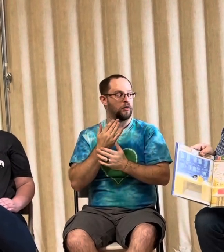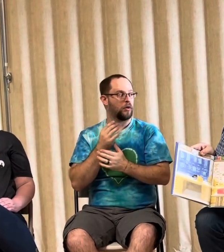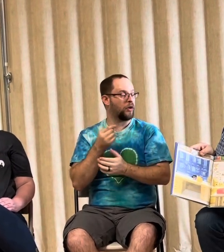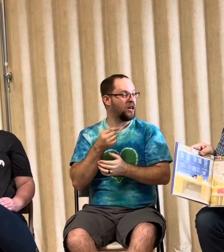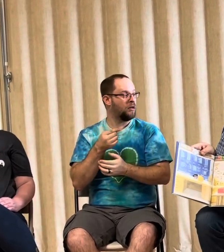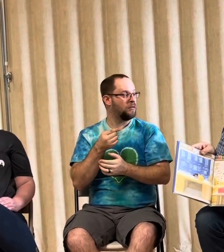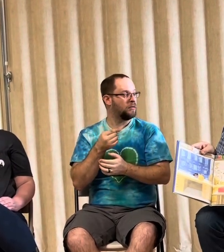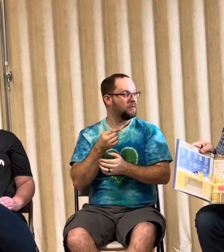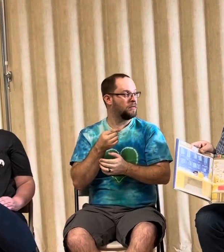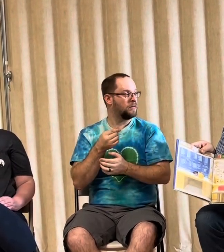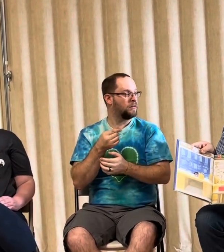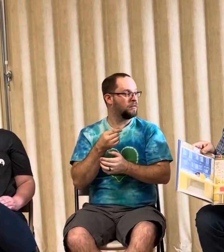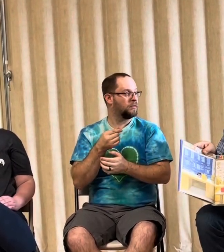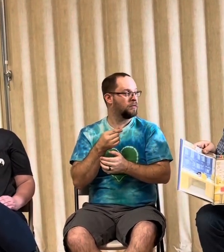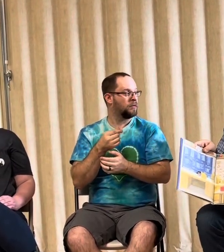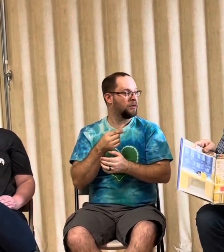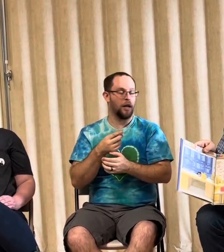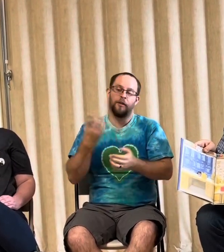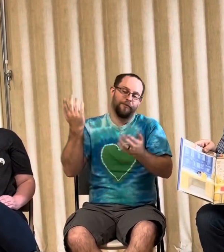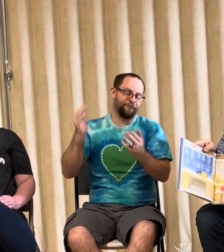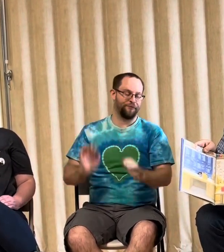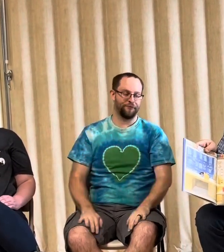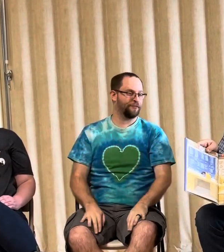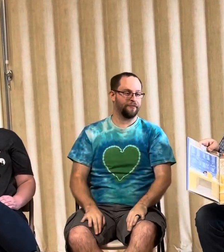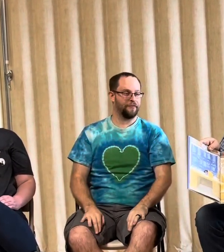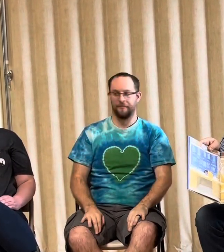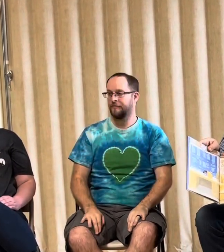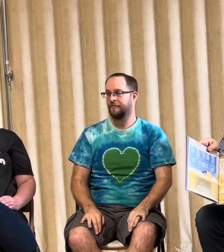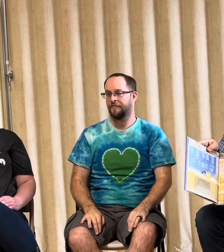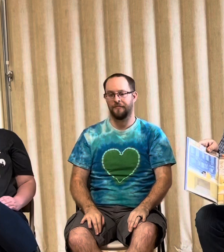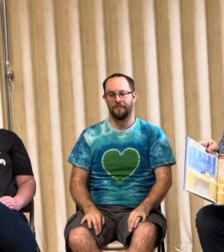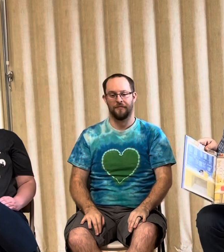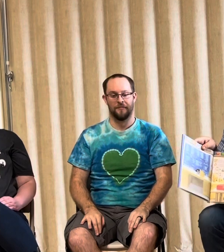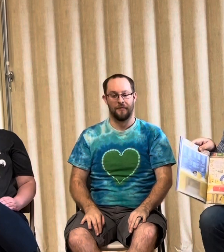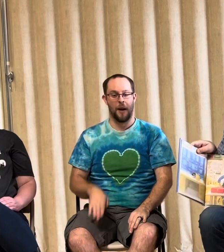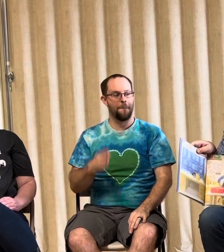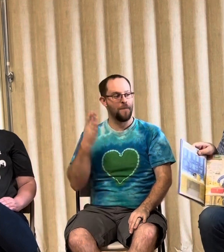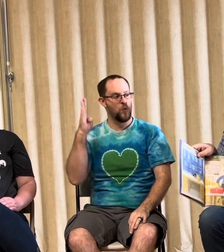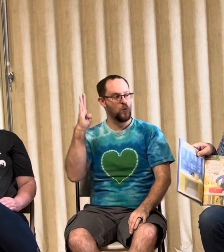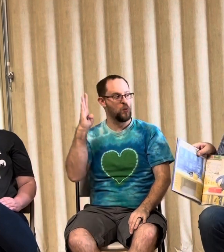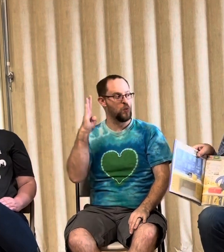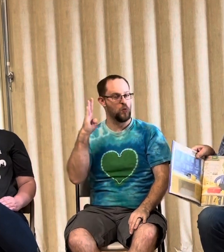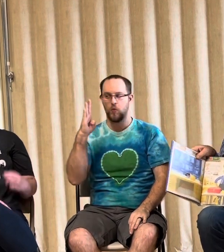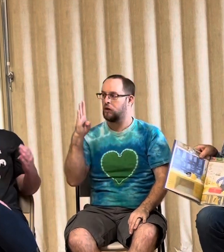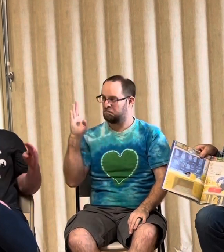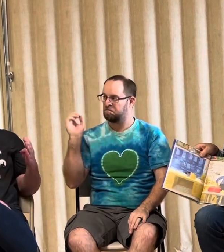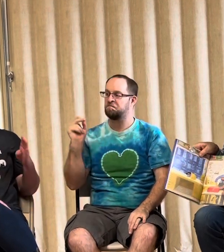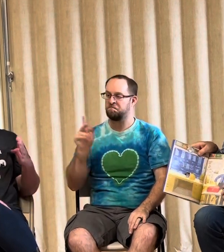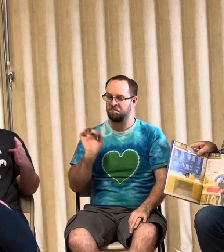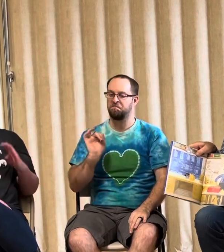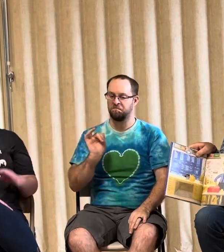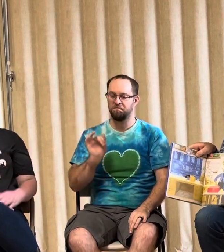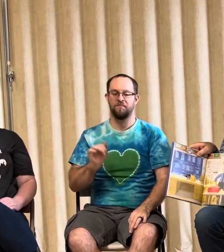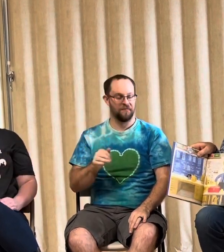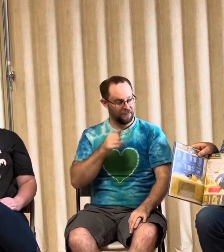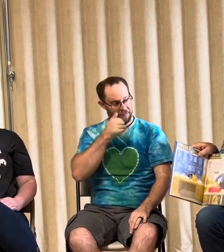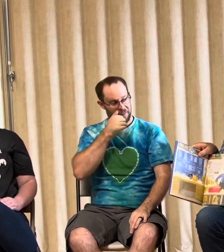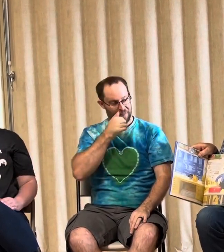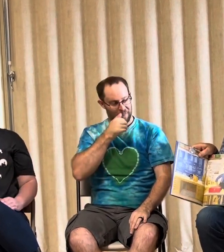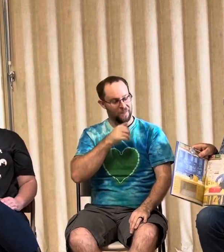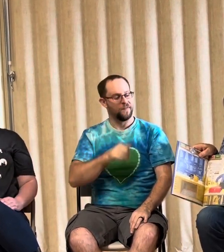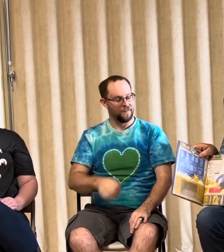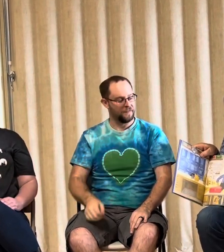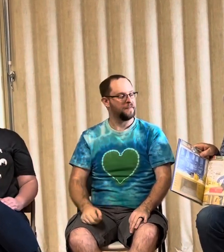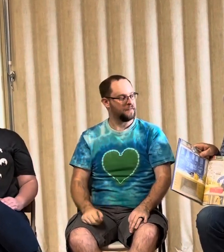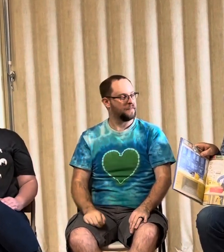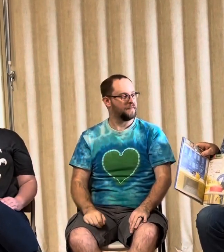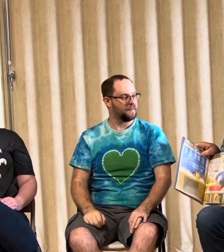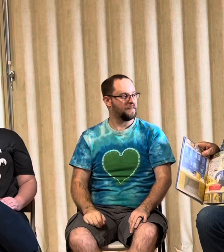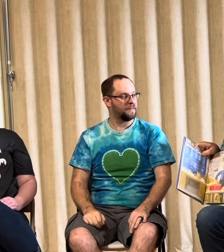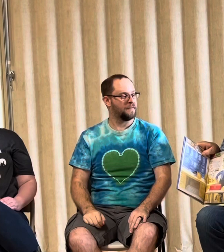Green? GRAMPS: It's not green. AUDIENCE: Blue? GRAMPS: It's blue! Yeah. That's right. They need a blue birdhouse. They painted it up, glued it